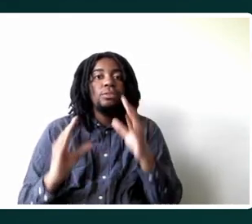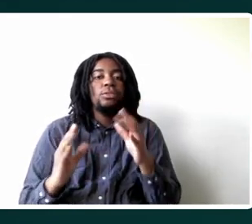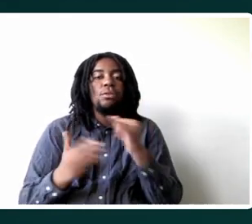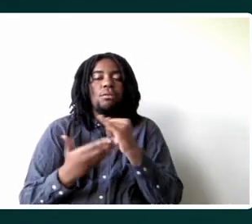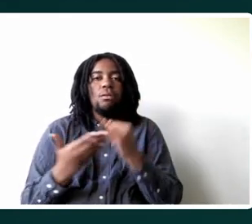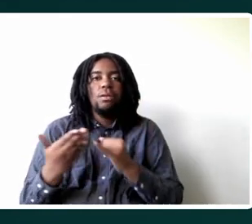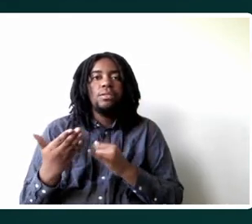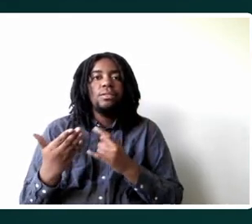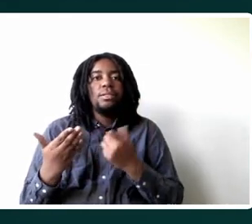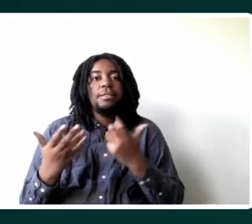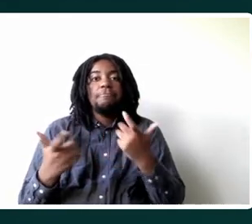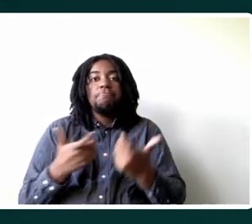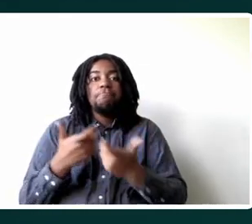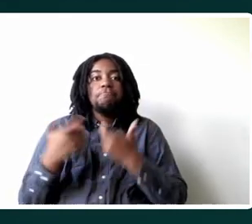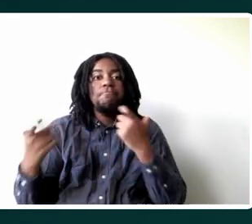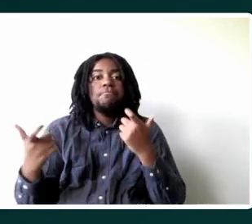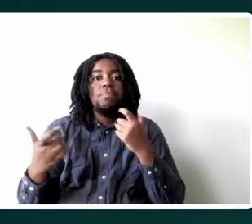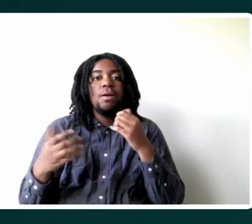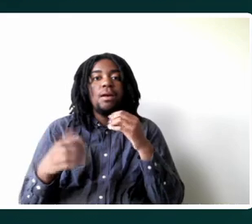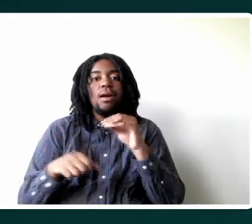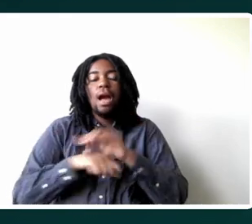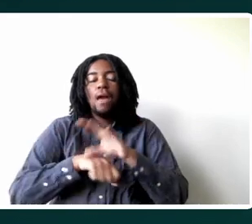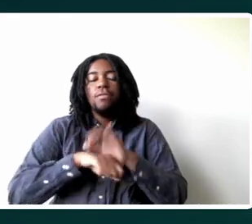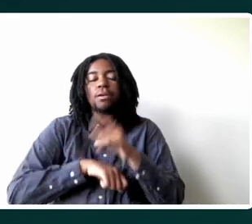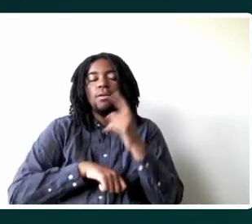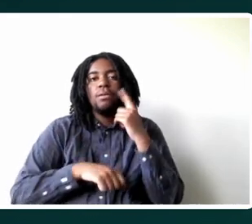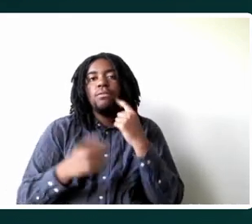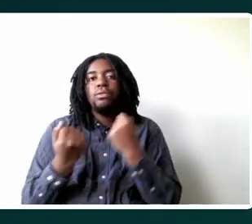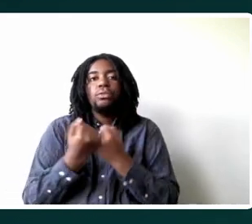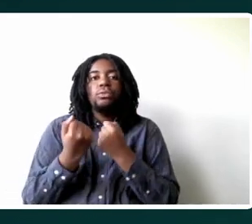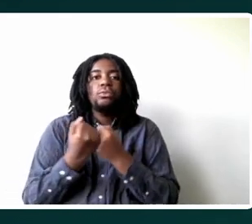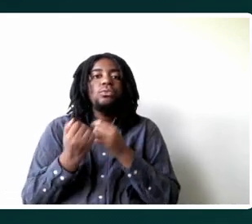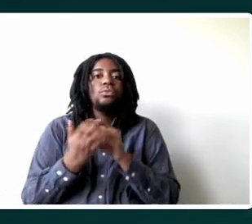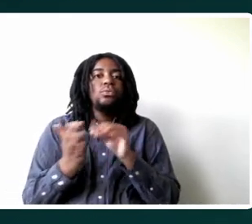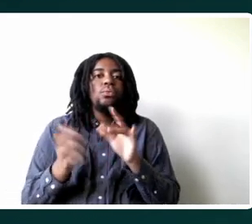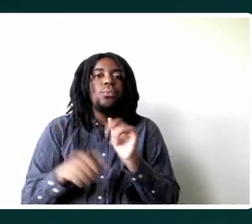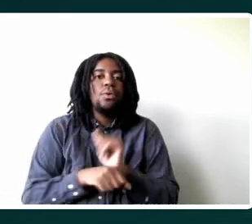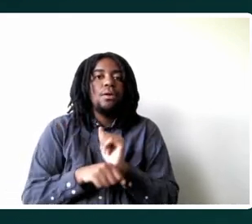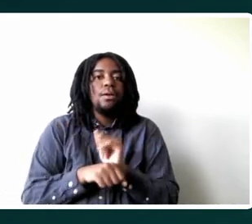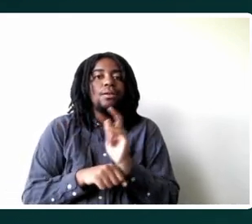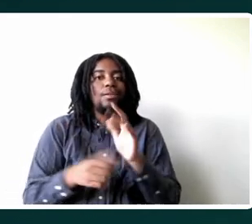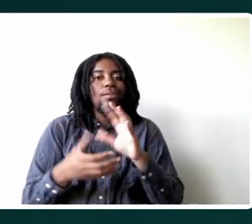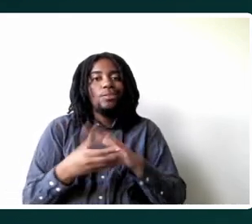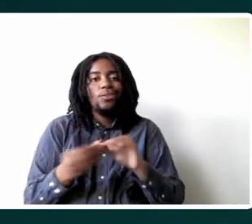his students' work. And basically, historian influence had been largely forgotten. And so,